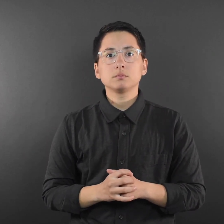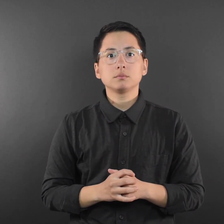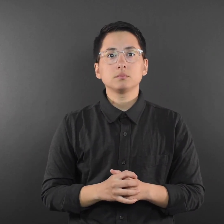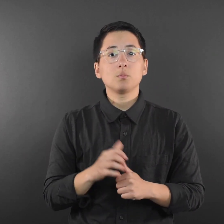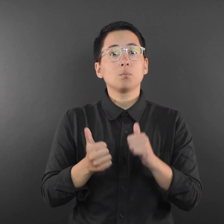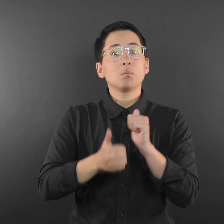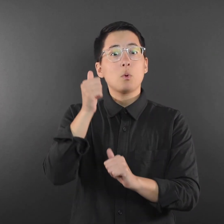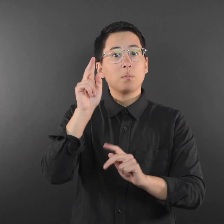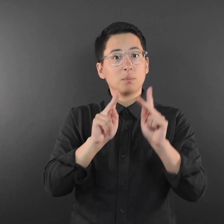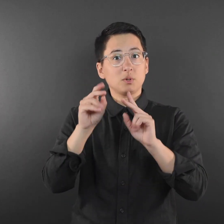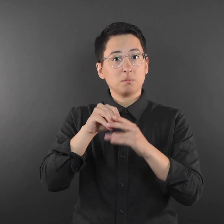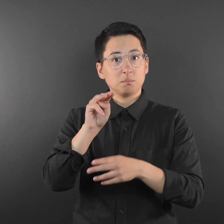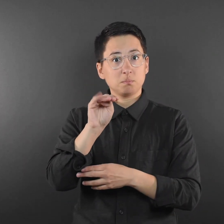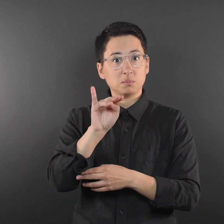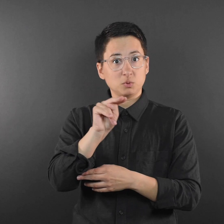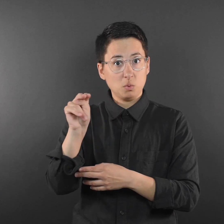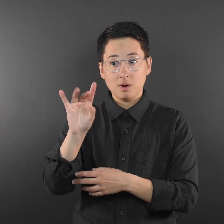Most people in Minnesota (86%)